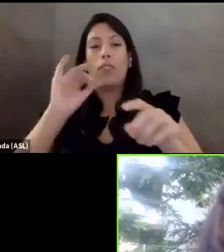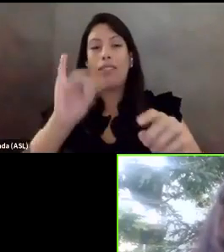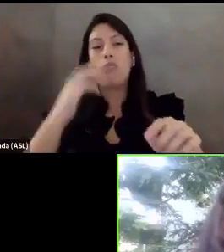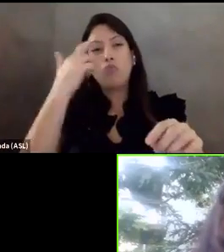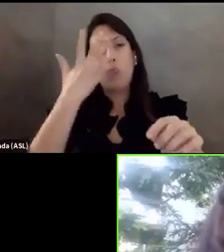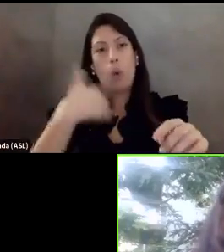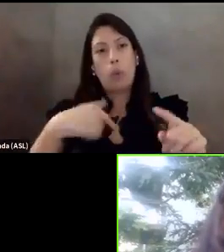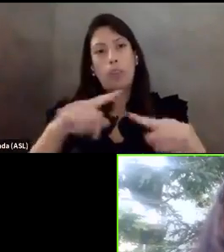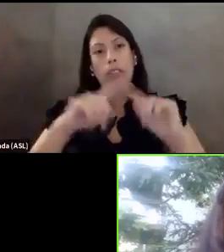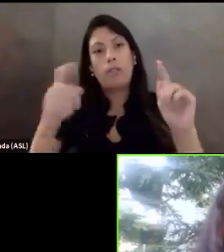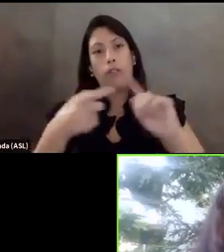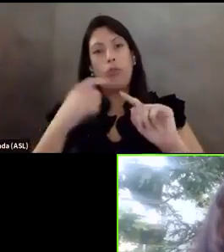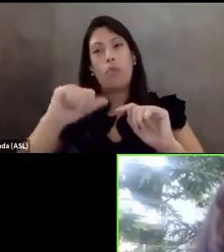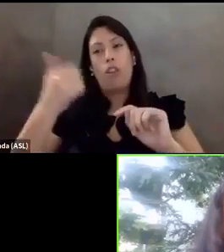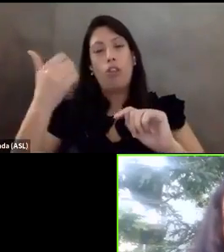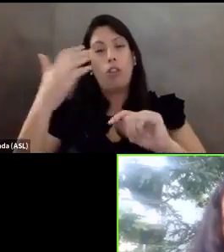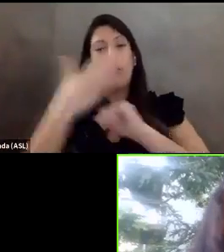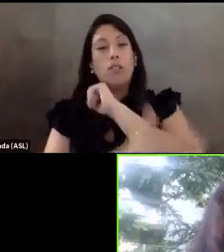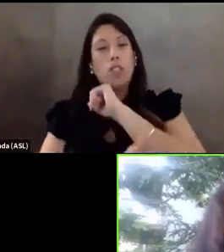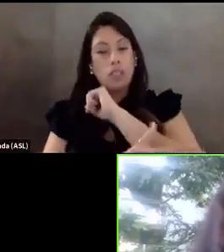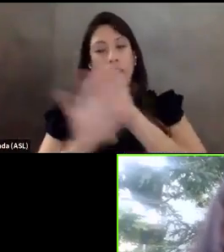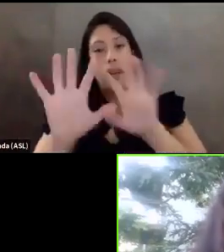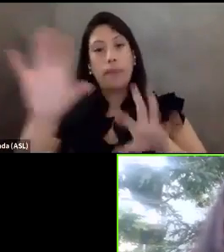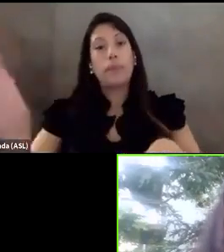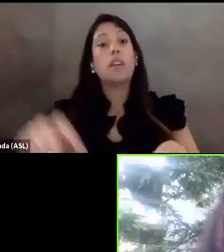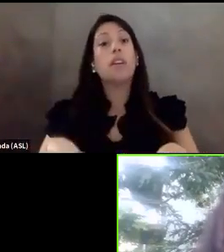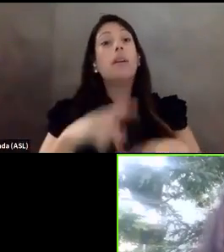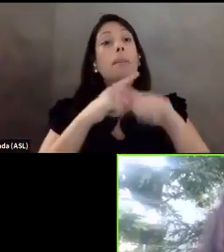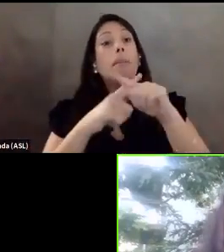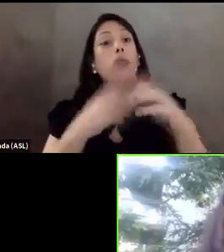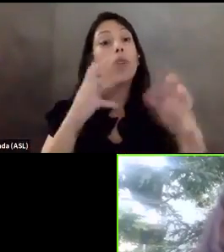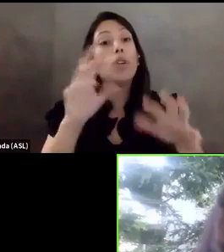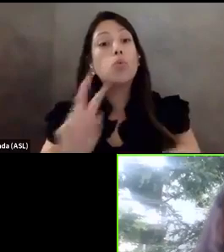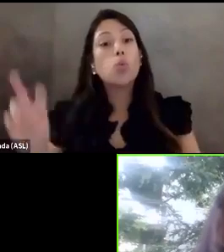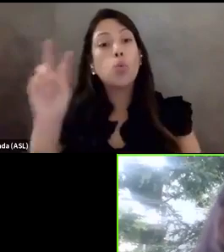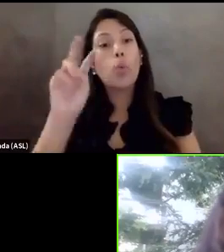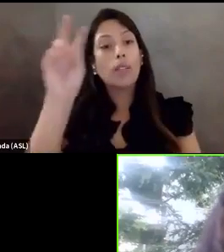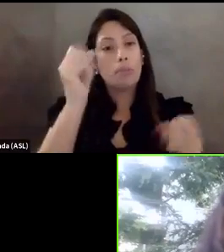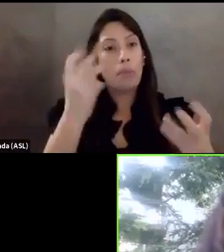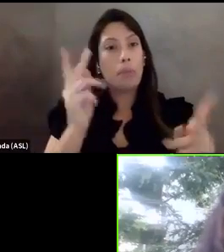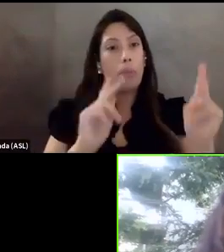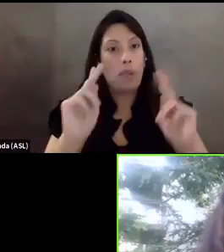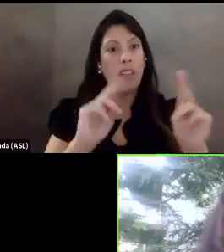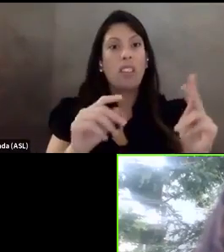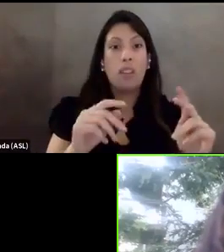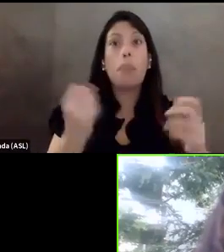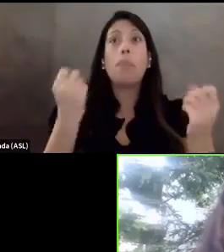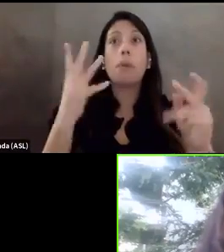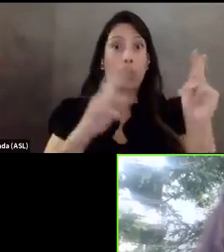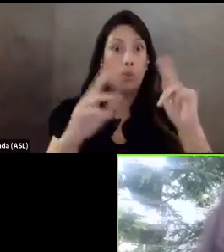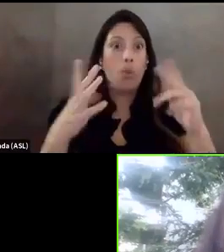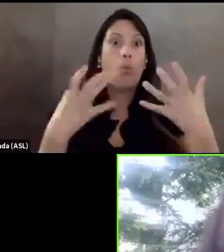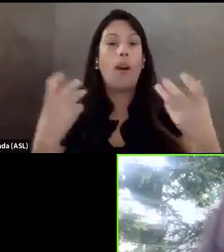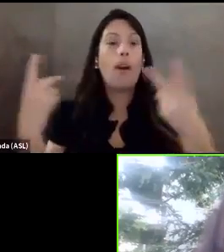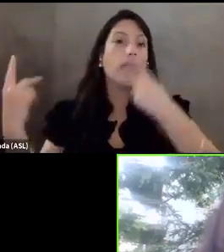And then we have tourism and that's a hard one to track. But we are a destination actually for our neighboring counties.